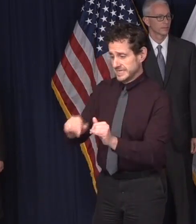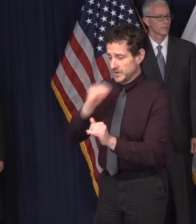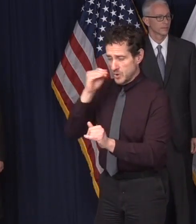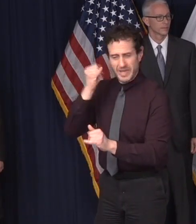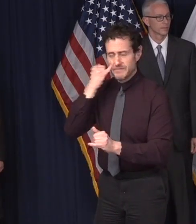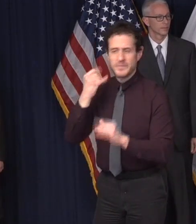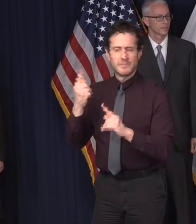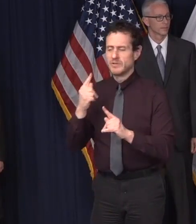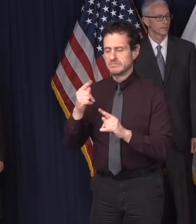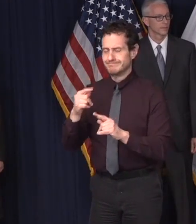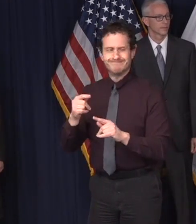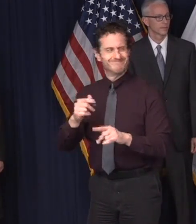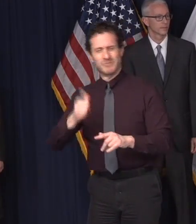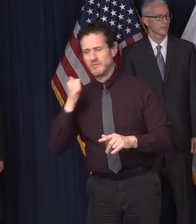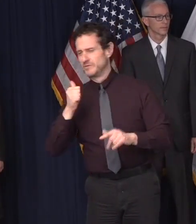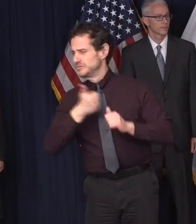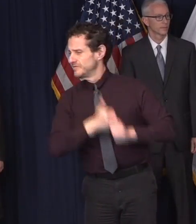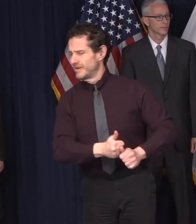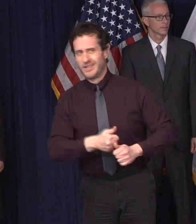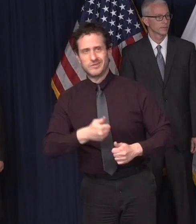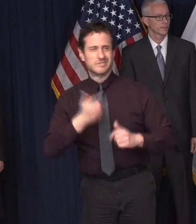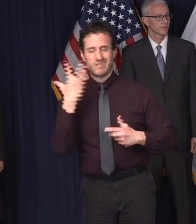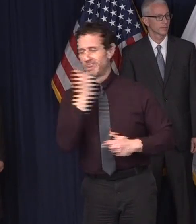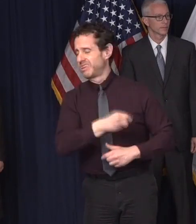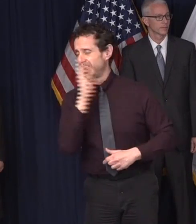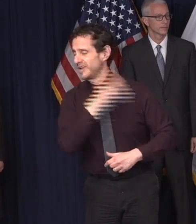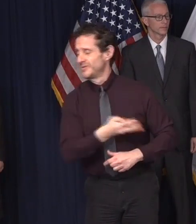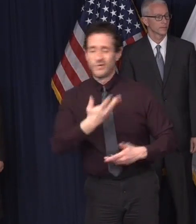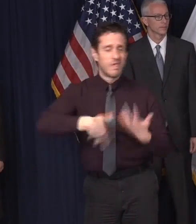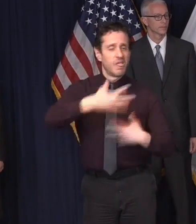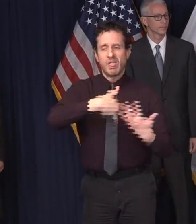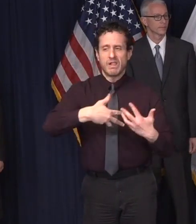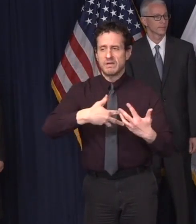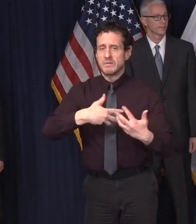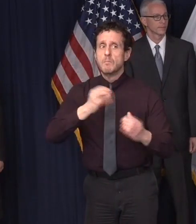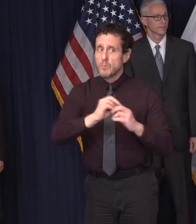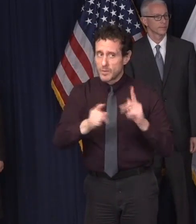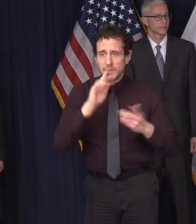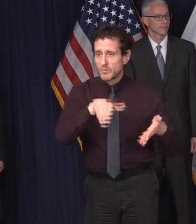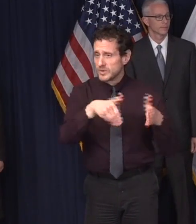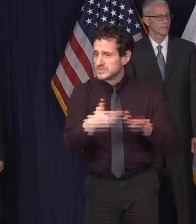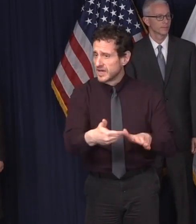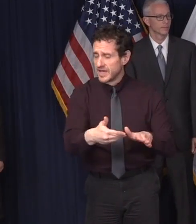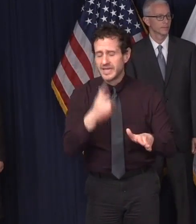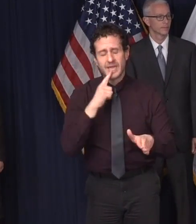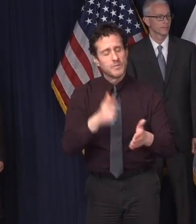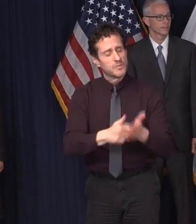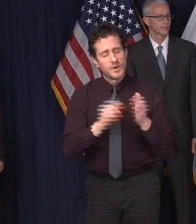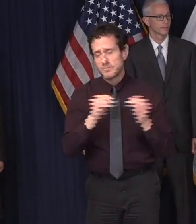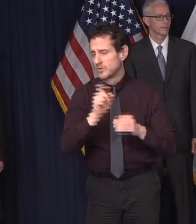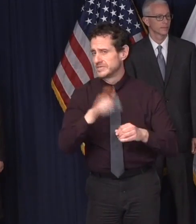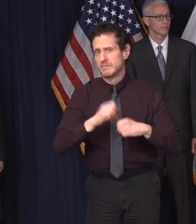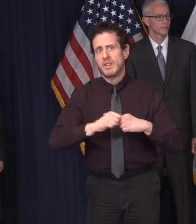STAY HOME, SAVE LIVES. PERIOD. THE FEAR OF PEOPLE WHO STAY HOME, THE LONGER THE CRISIS WILL LAST AND CANDIDLY THE MORE